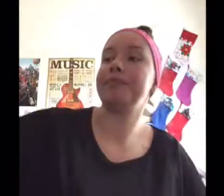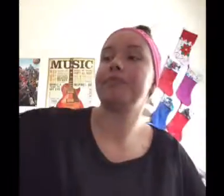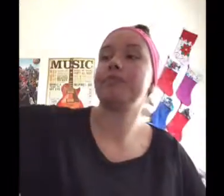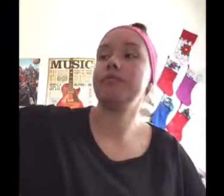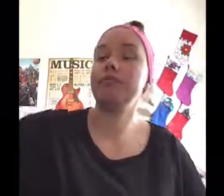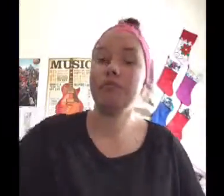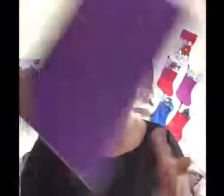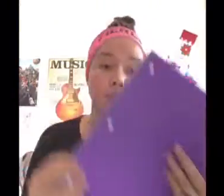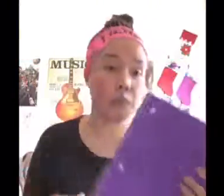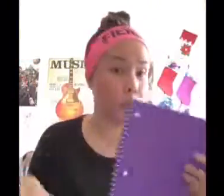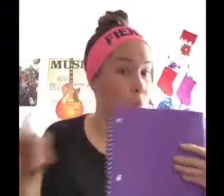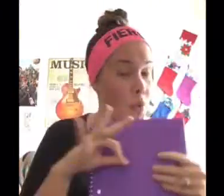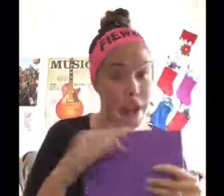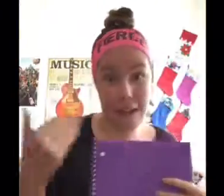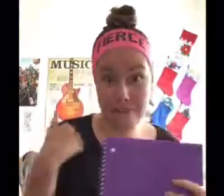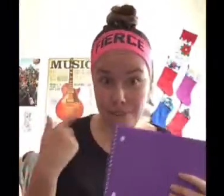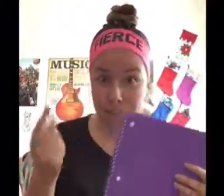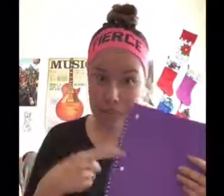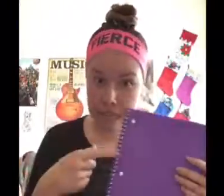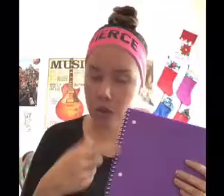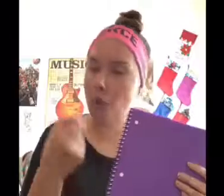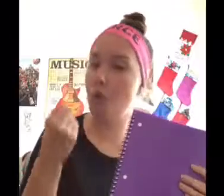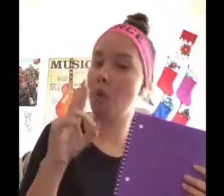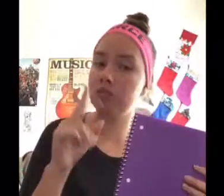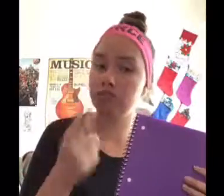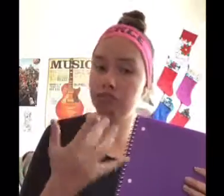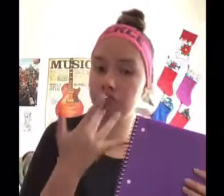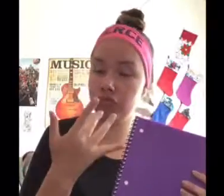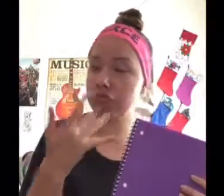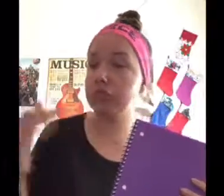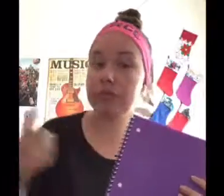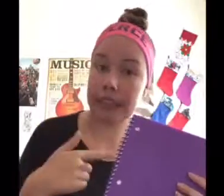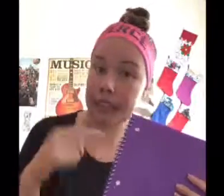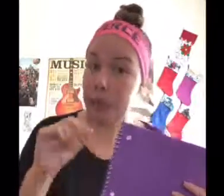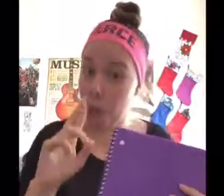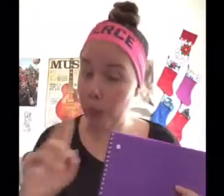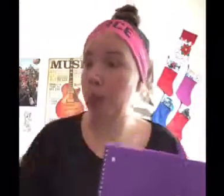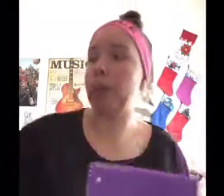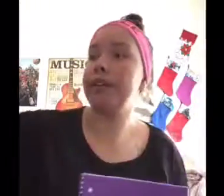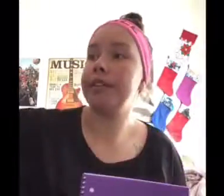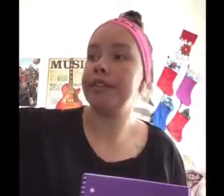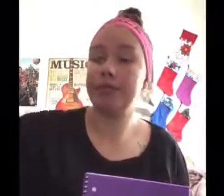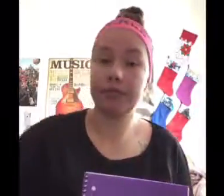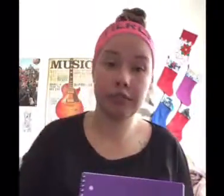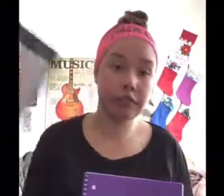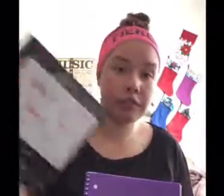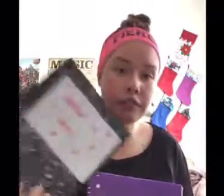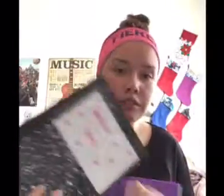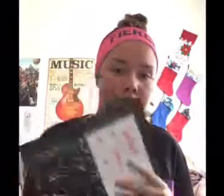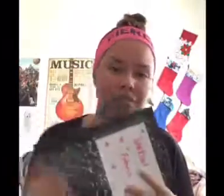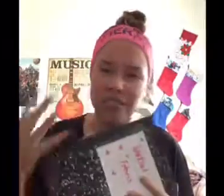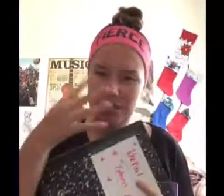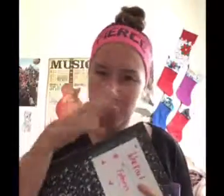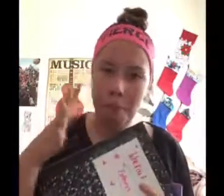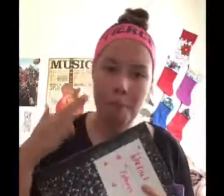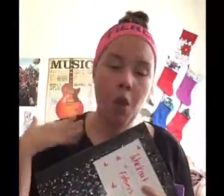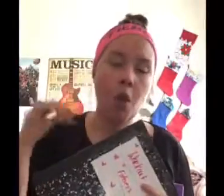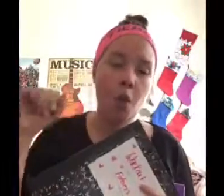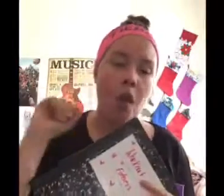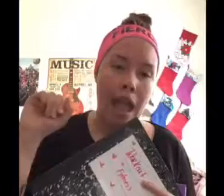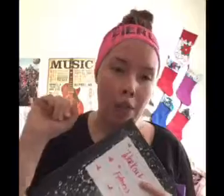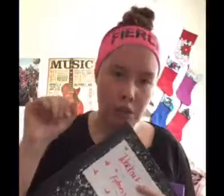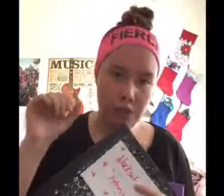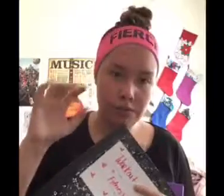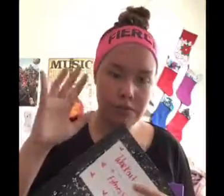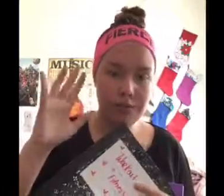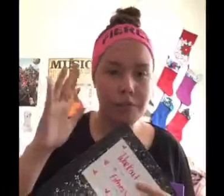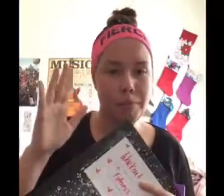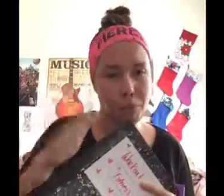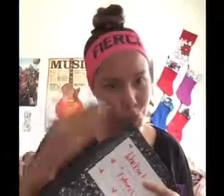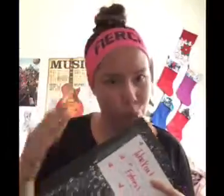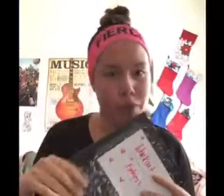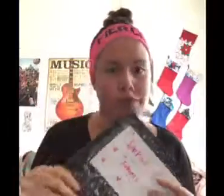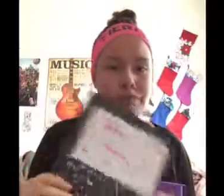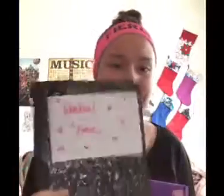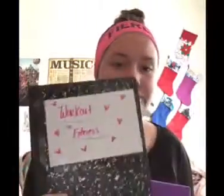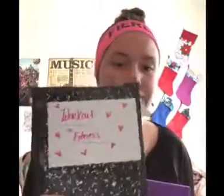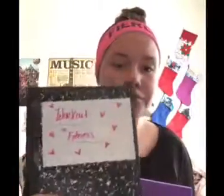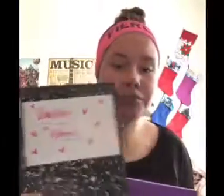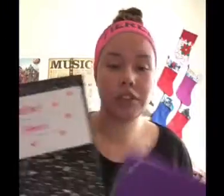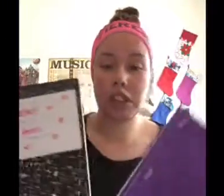It is important to have this.. or... this one.. ignore my workout book